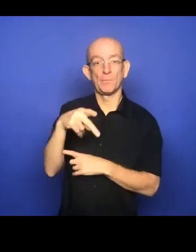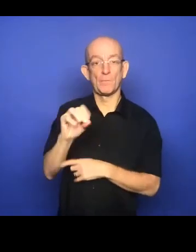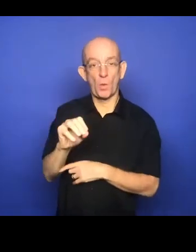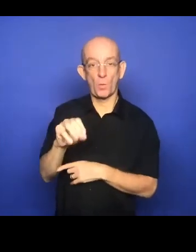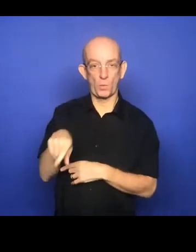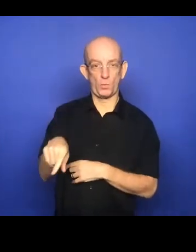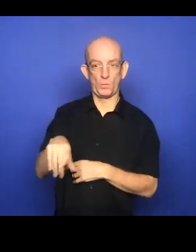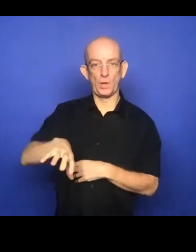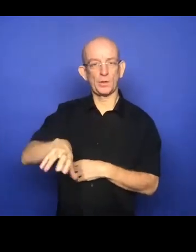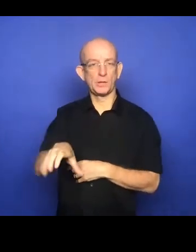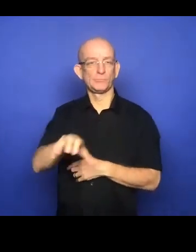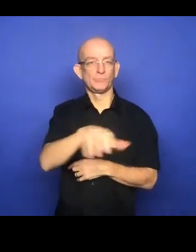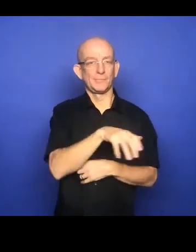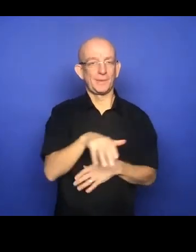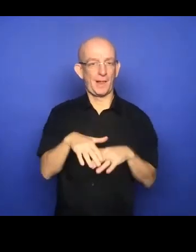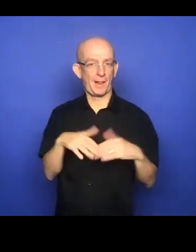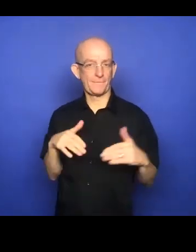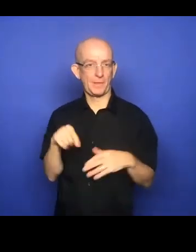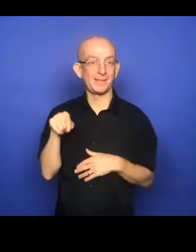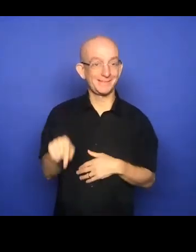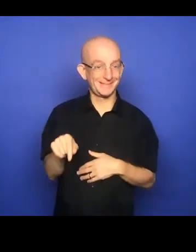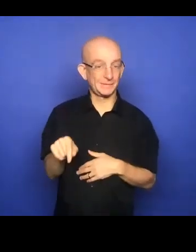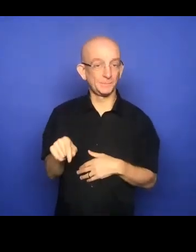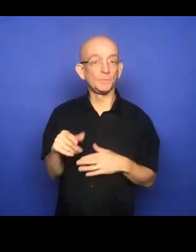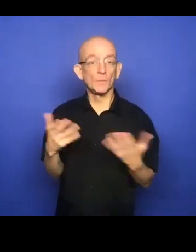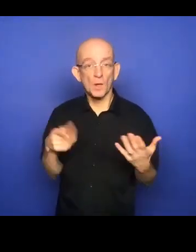disabilities are aware and a part of Covid19 response committees; or for